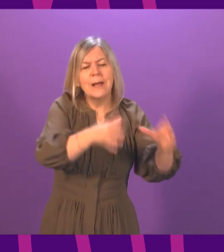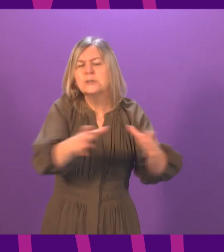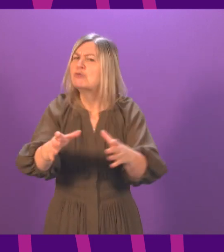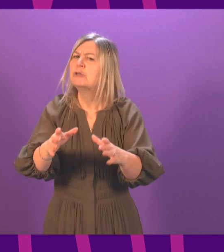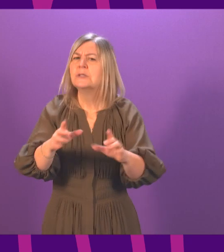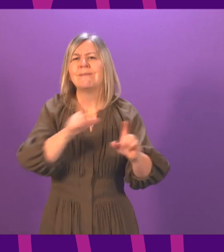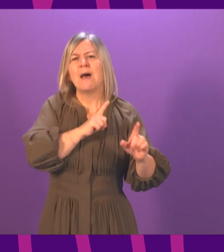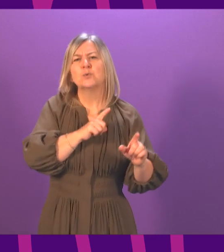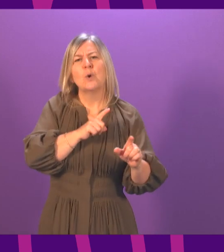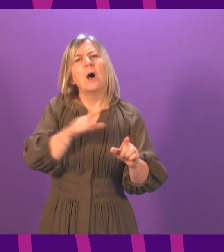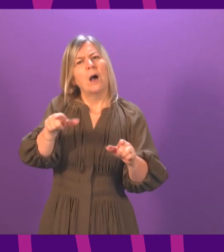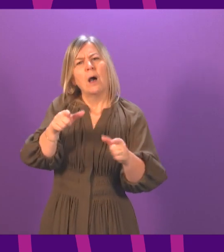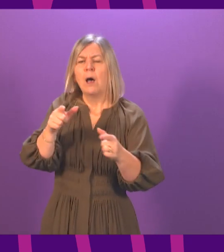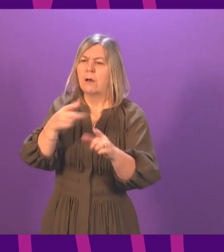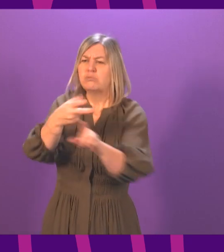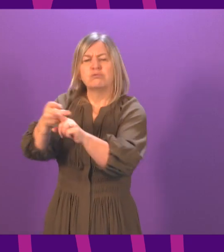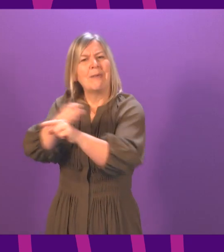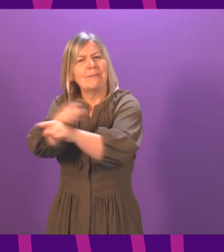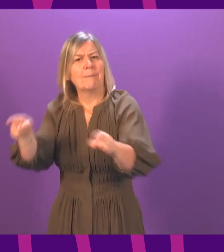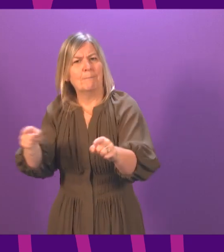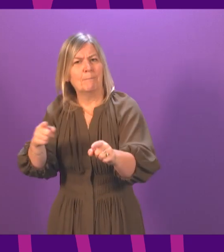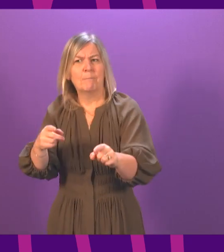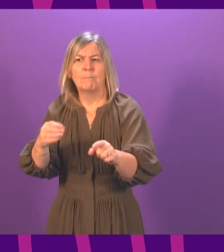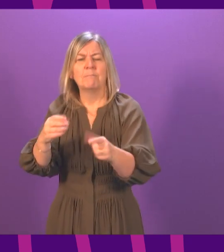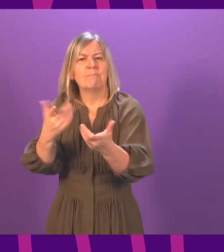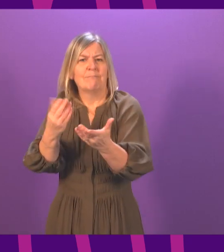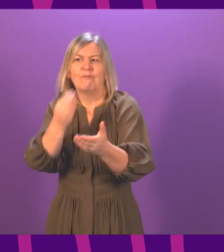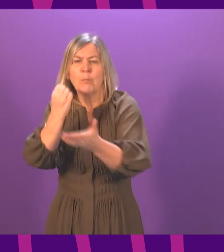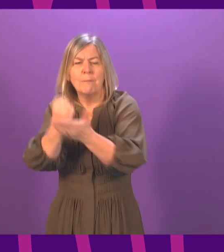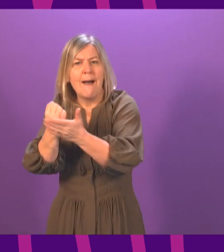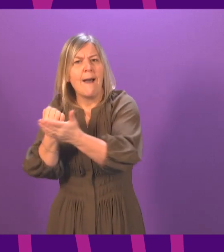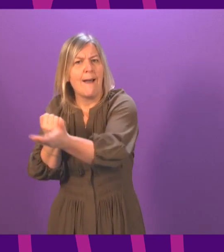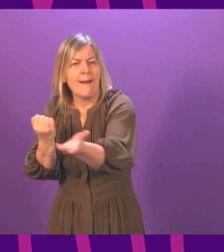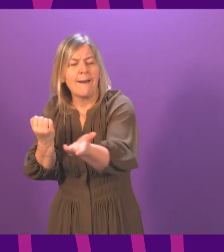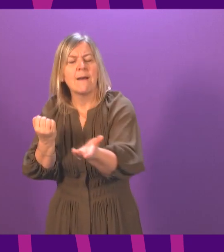Scottish Government been in touch with NHS Lothian regarding its apparent slow rate of inoculation?